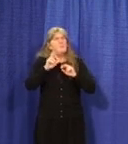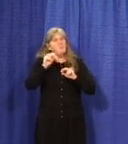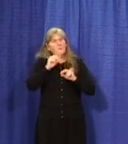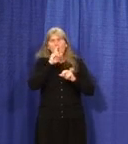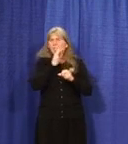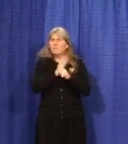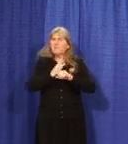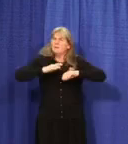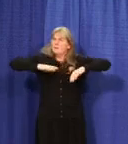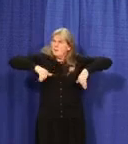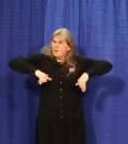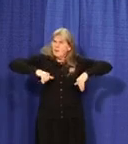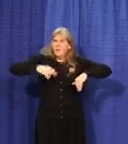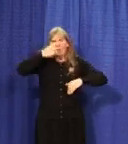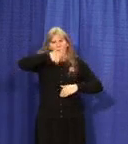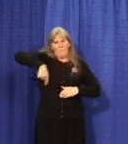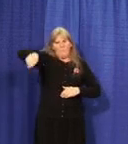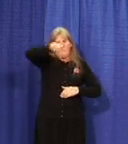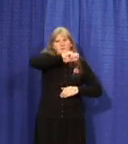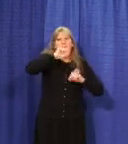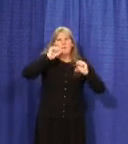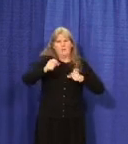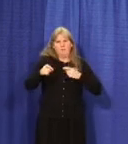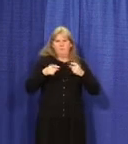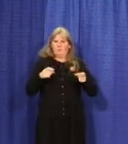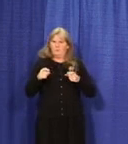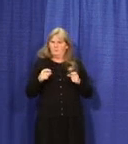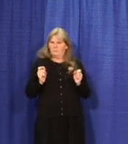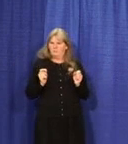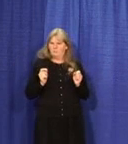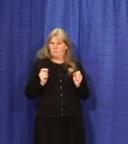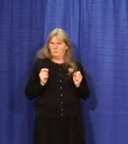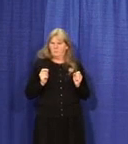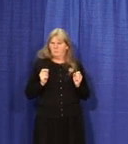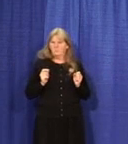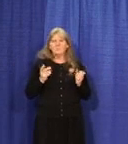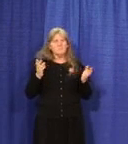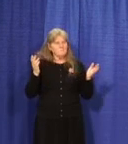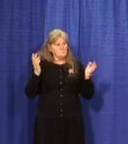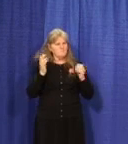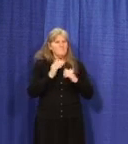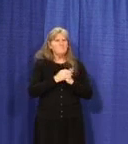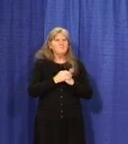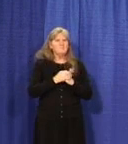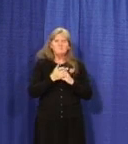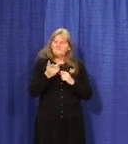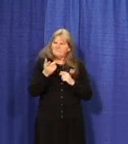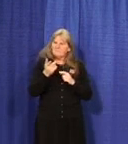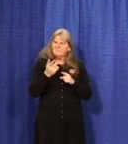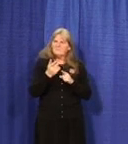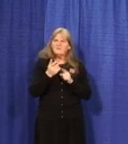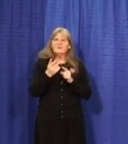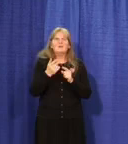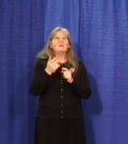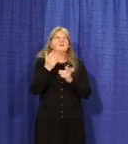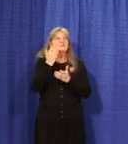under our control. I have not surprisingly heard more cries of close the border,